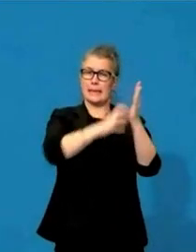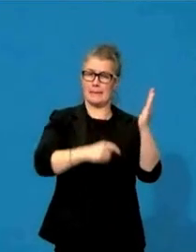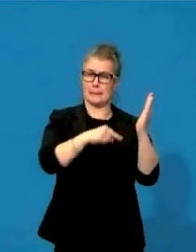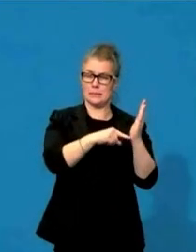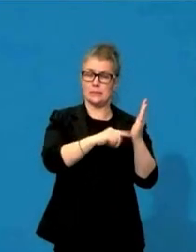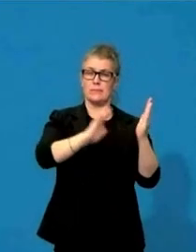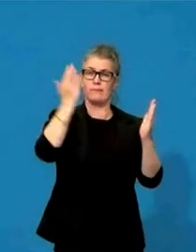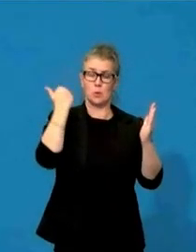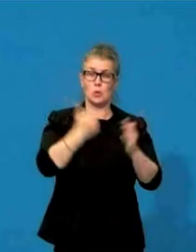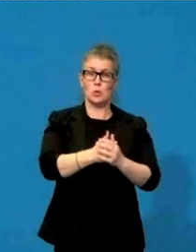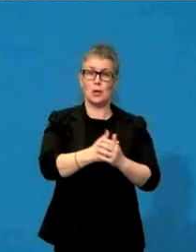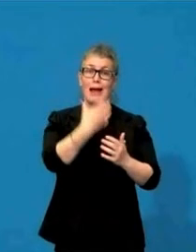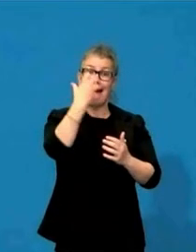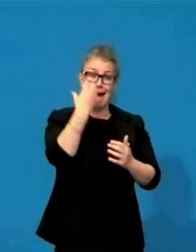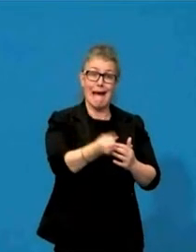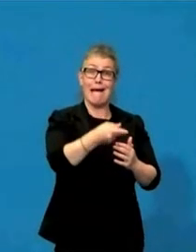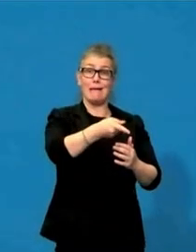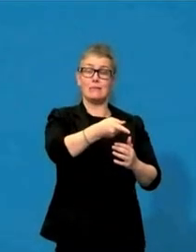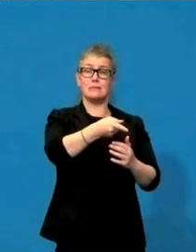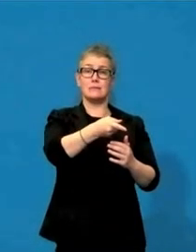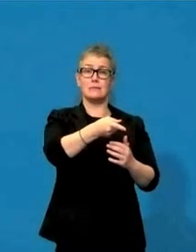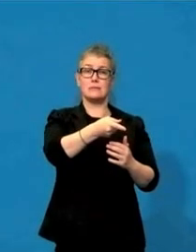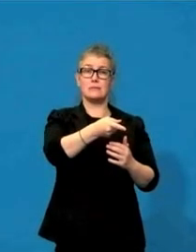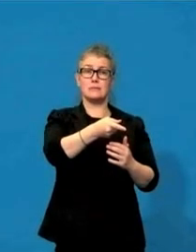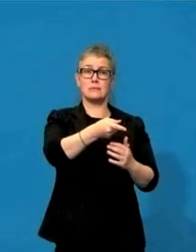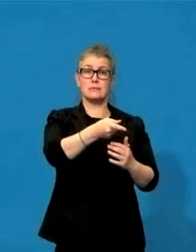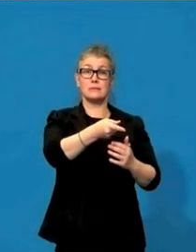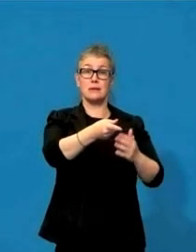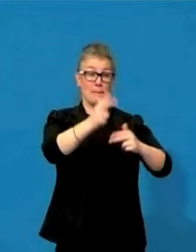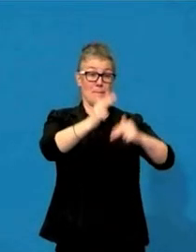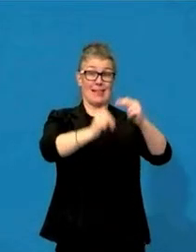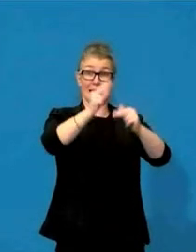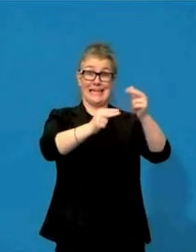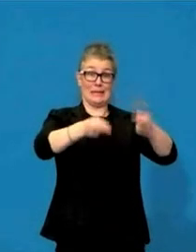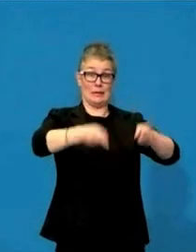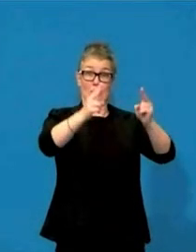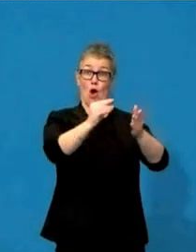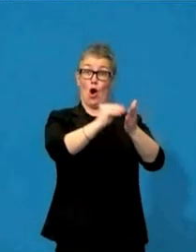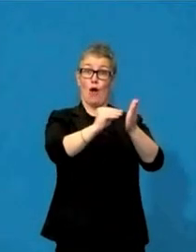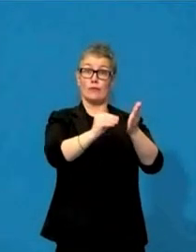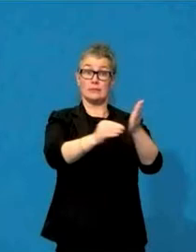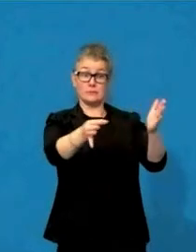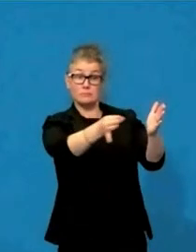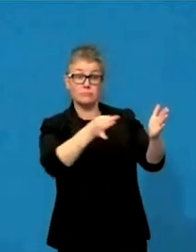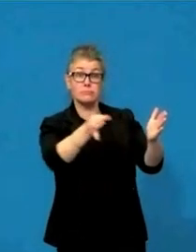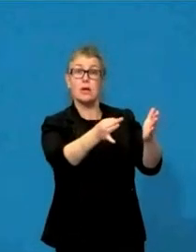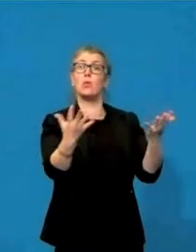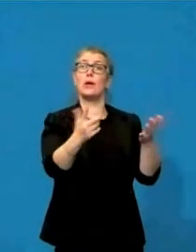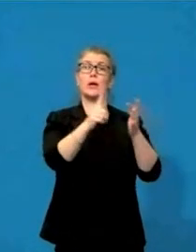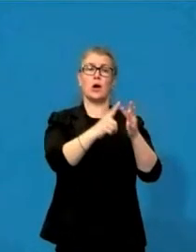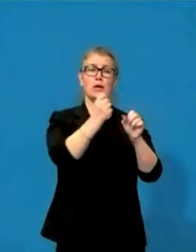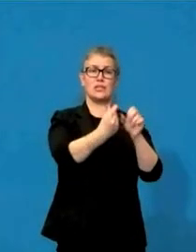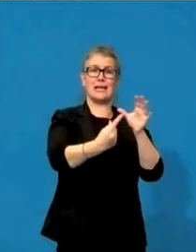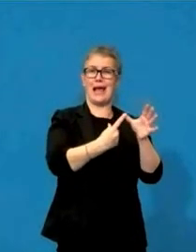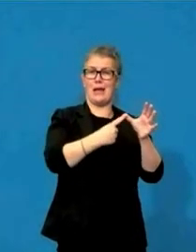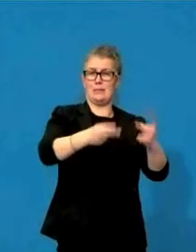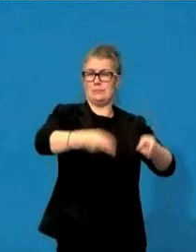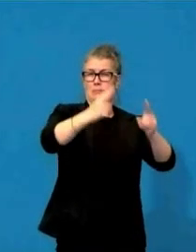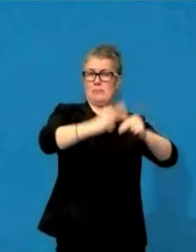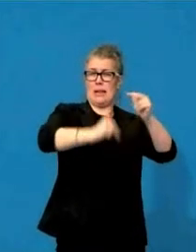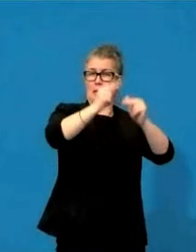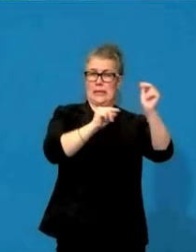vacant building office at the IGA complex, so, yeah, that would have been the